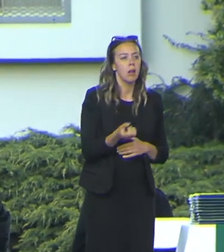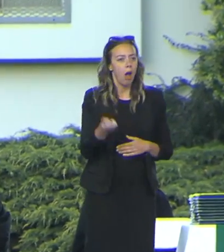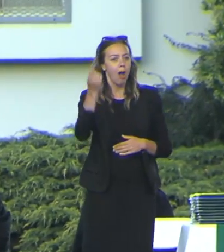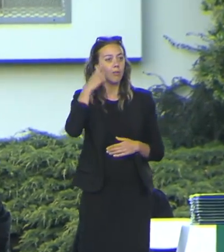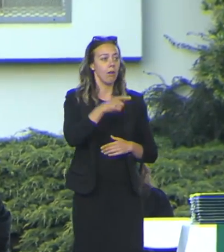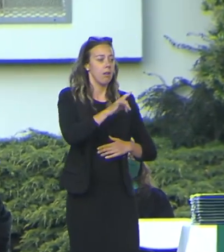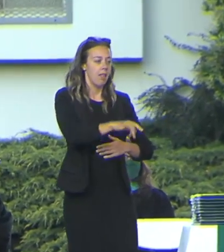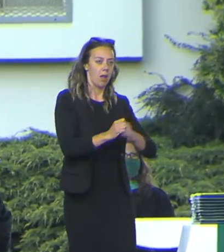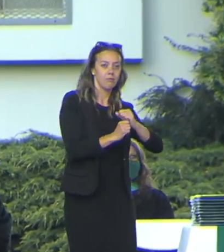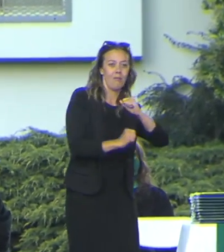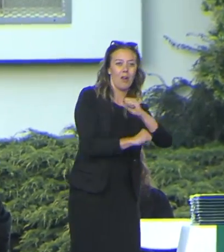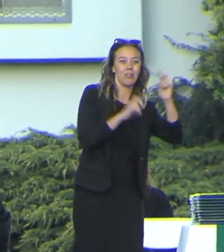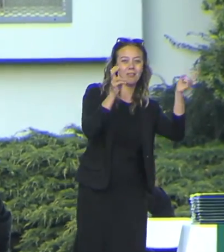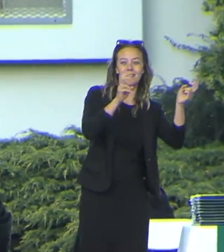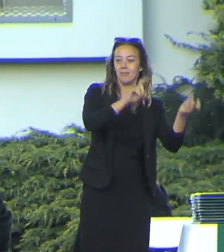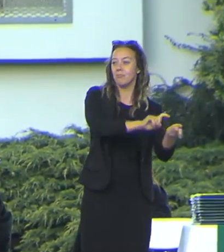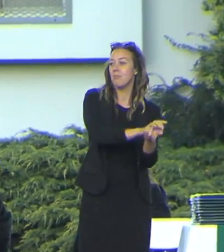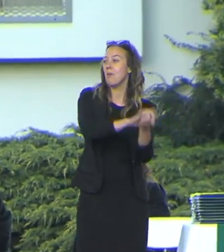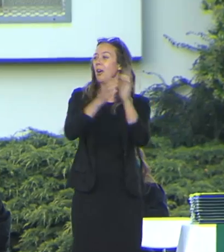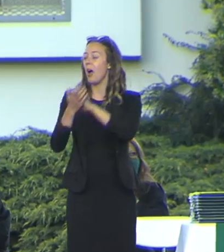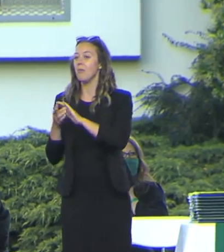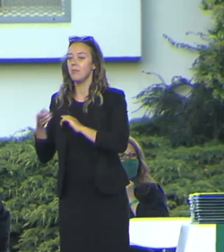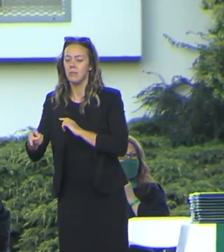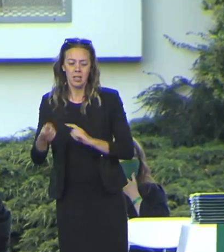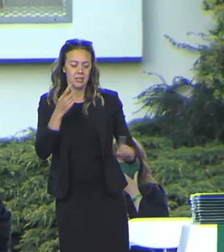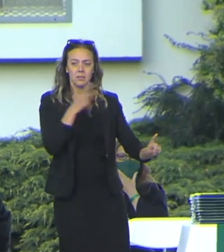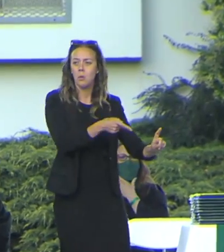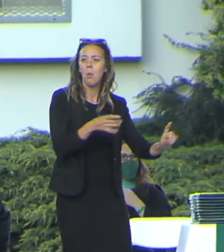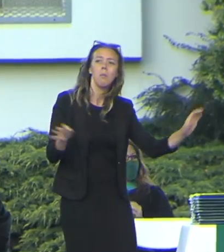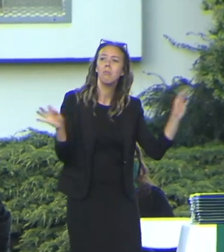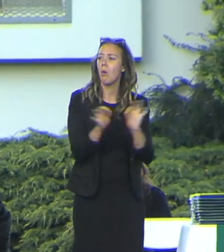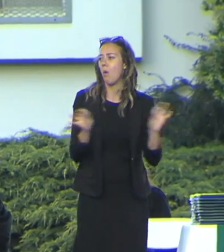and recognize this foundation as fundamental as necessary.